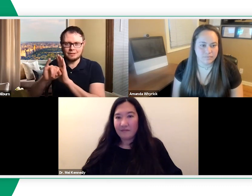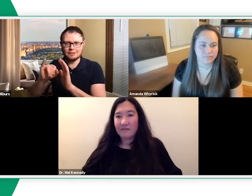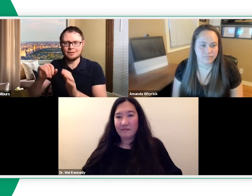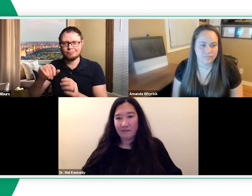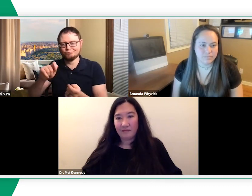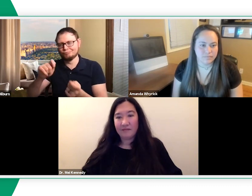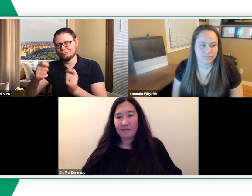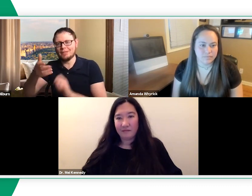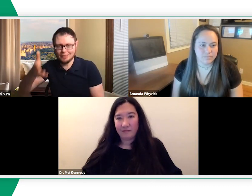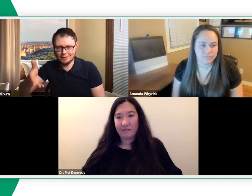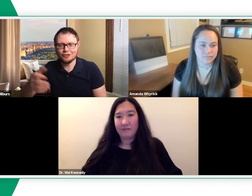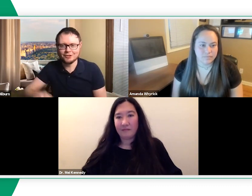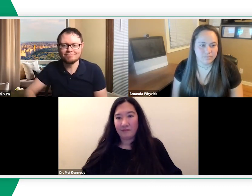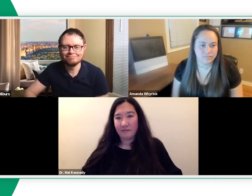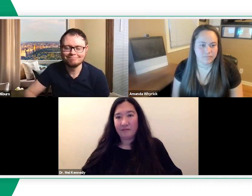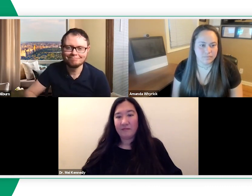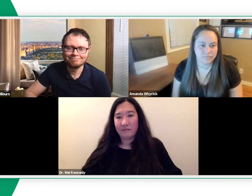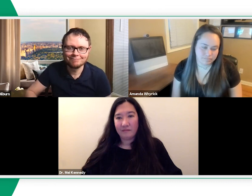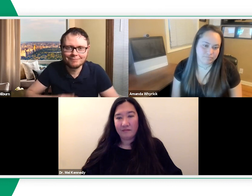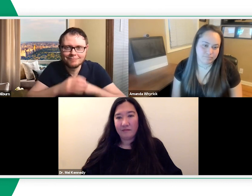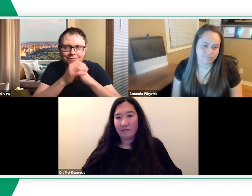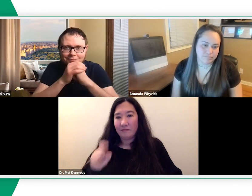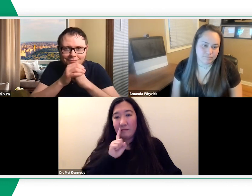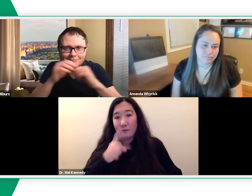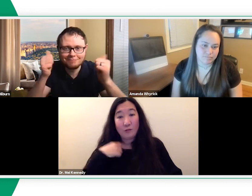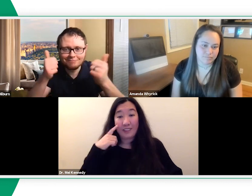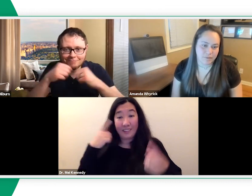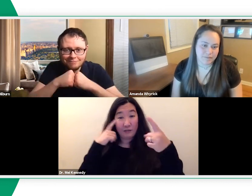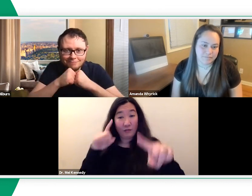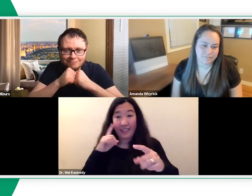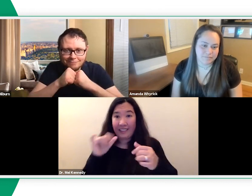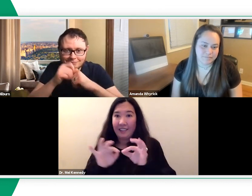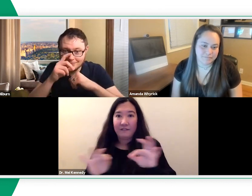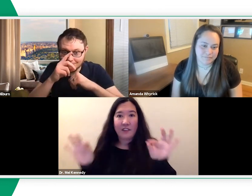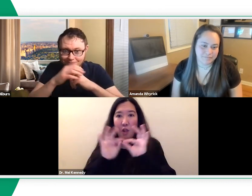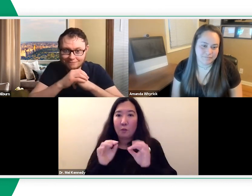ownership there, and that that identity can kind of change.